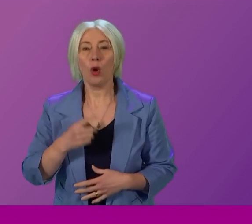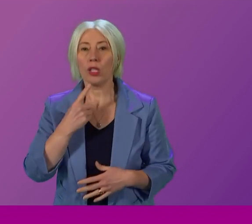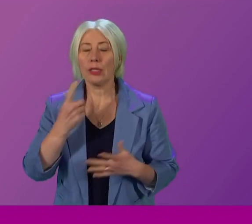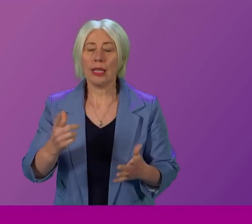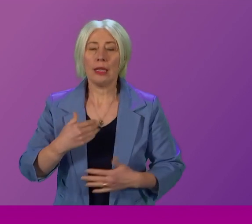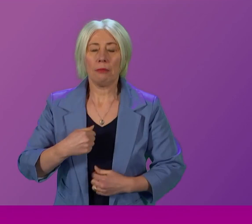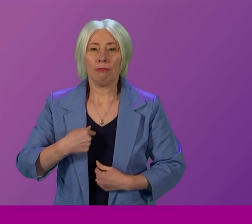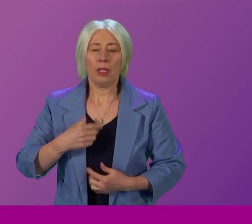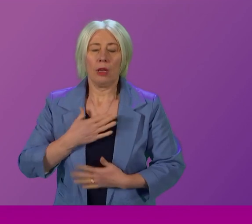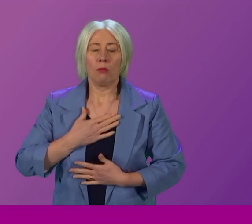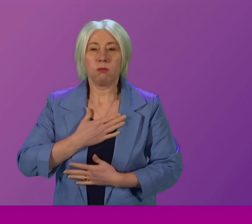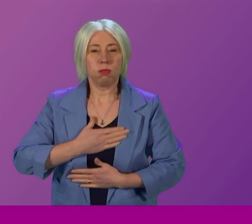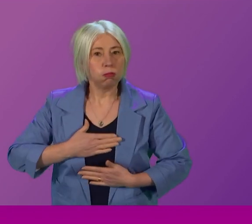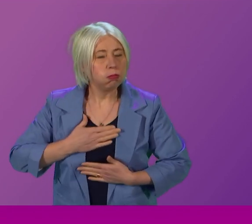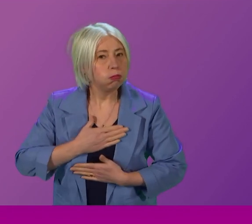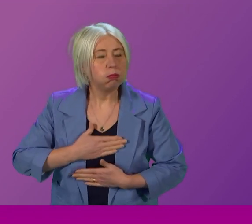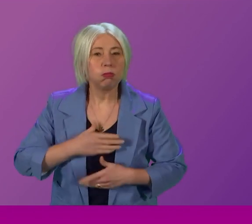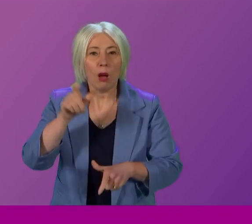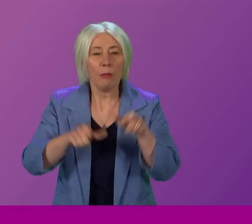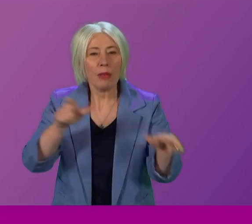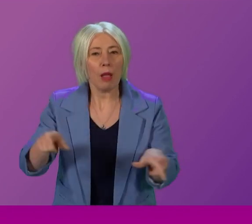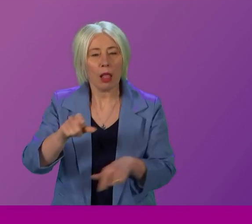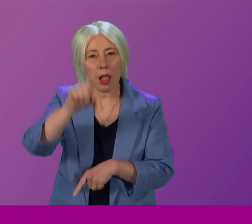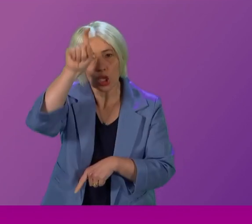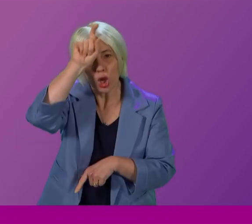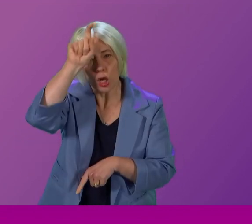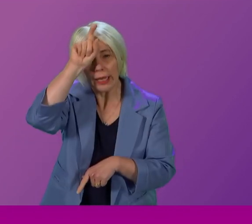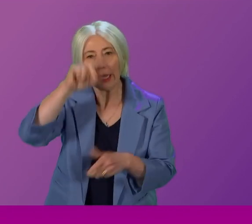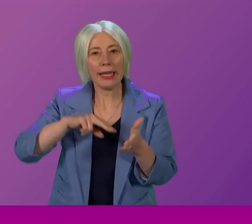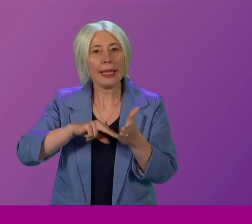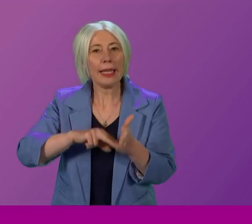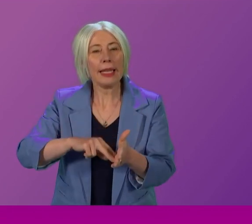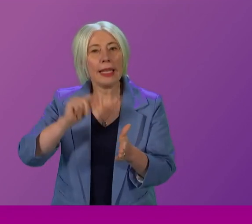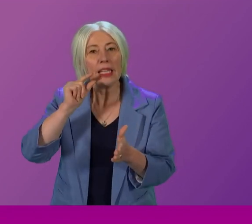my sympathy with the people of Turkey and Syria following the devastating earthquake